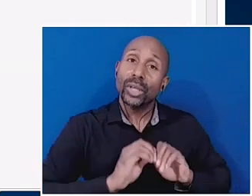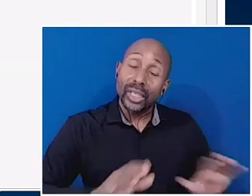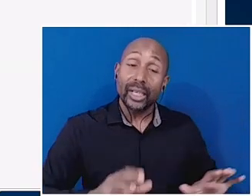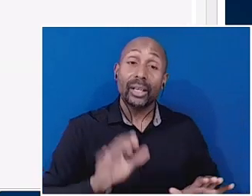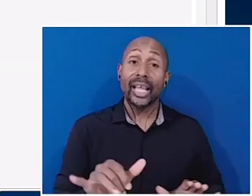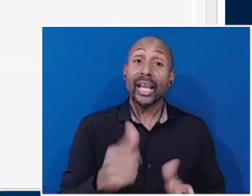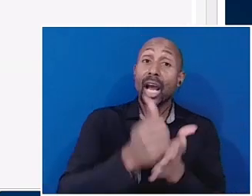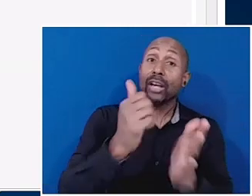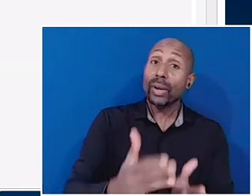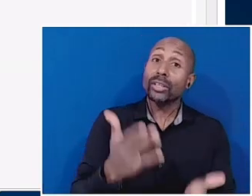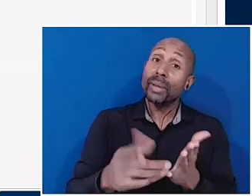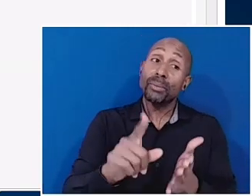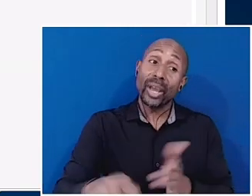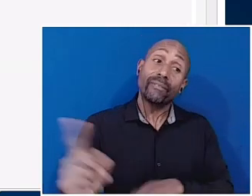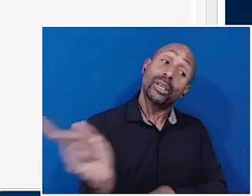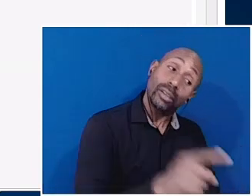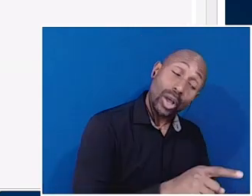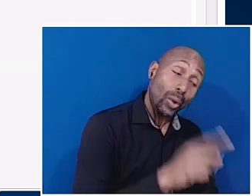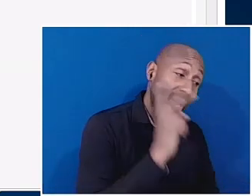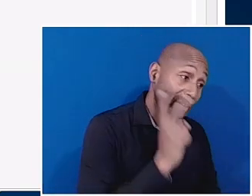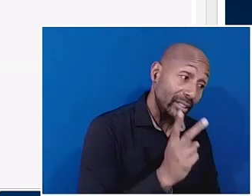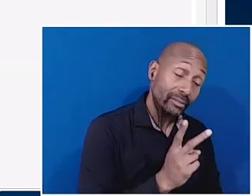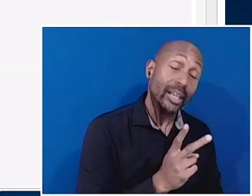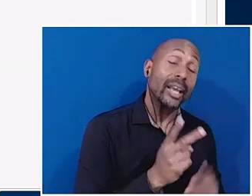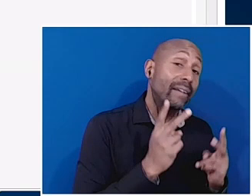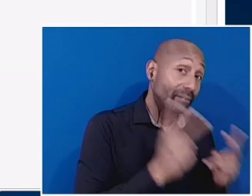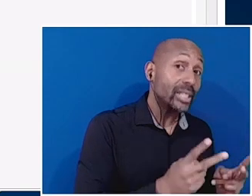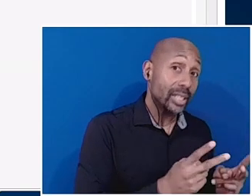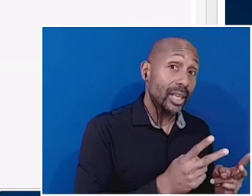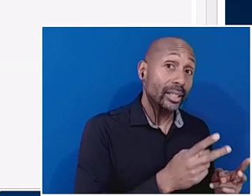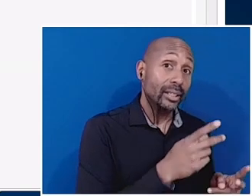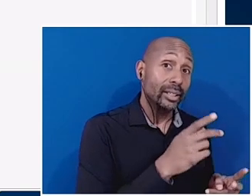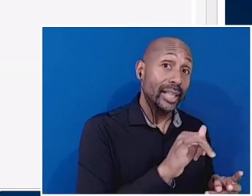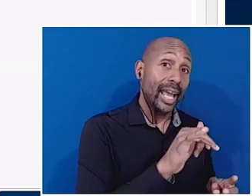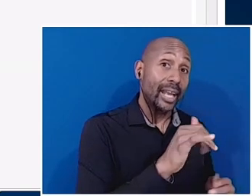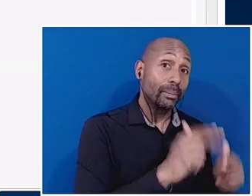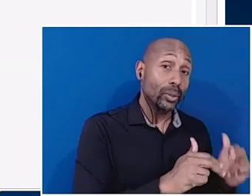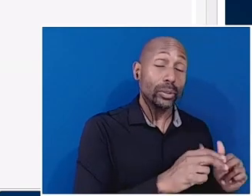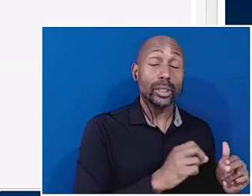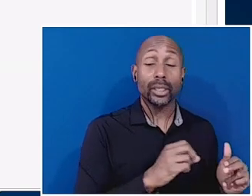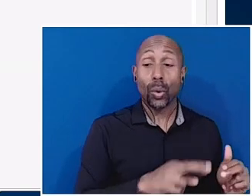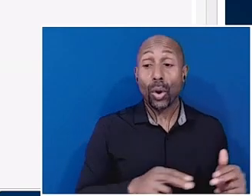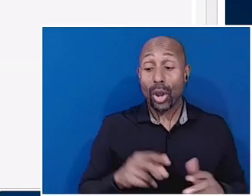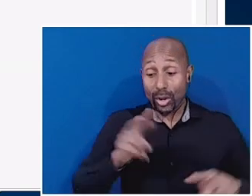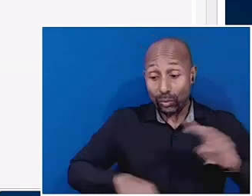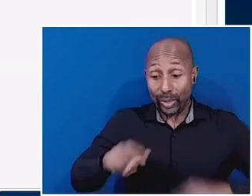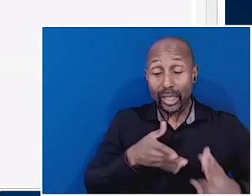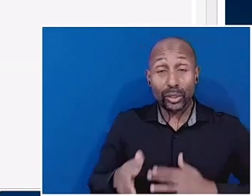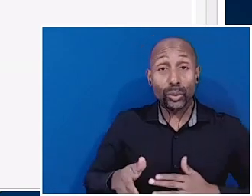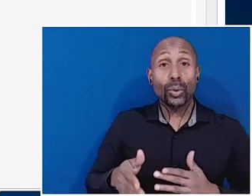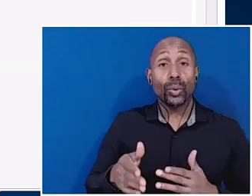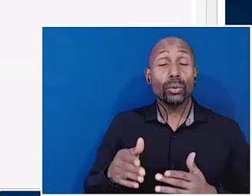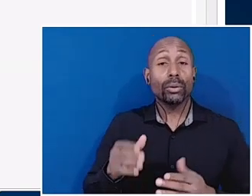look at those curriculum materials. You may actually need to make sure that the instructors are qualified.